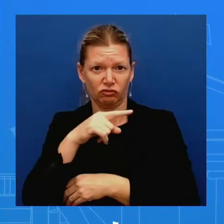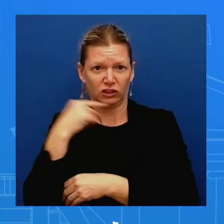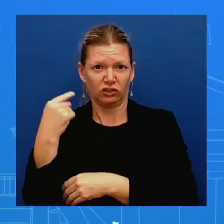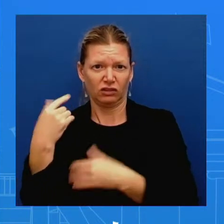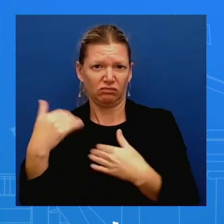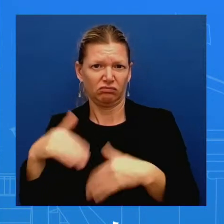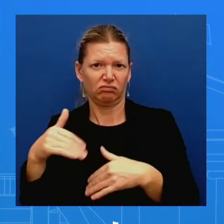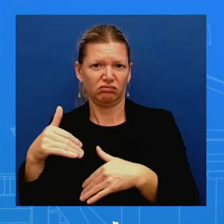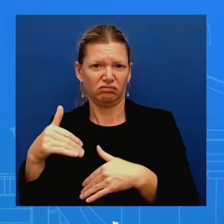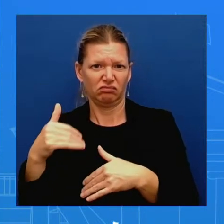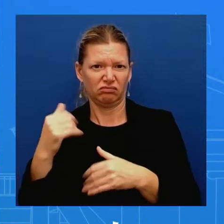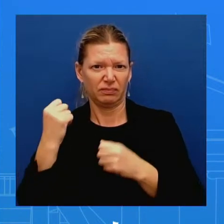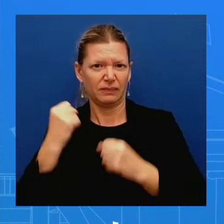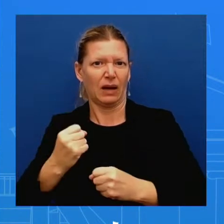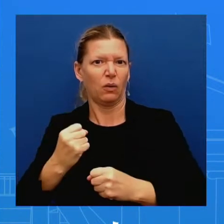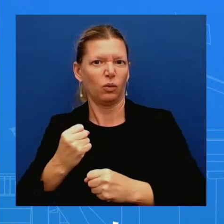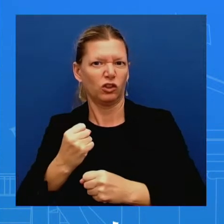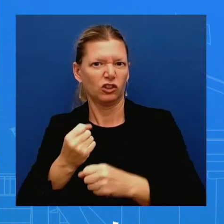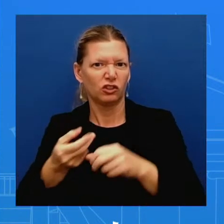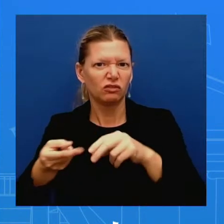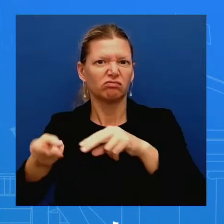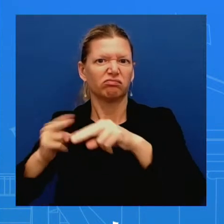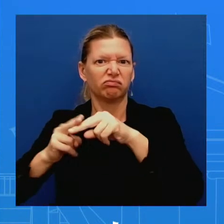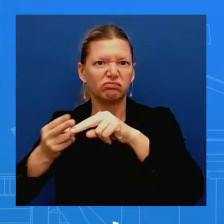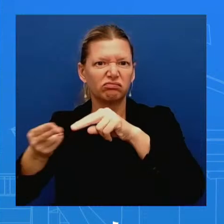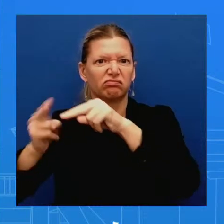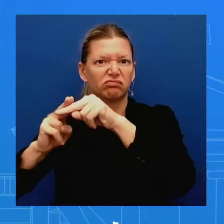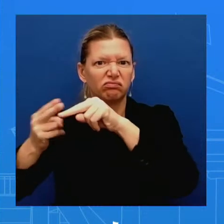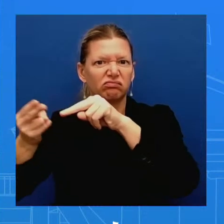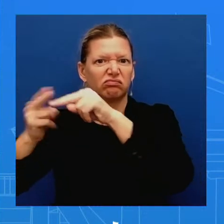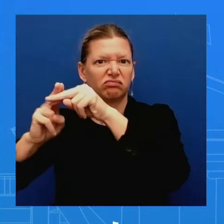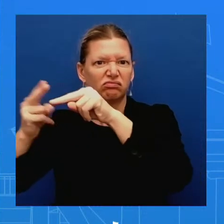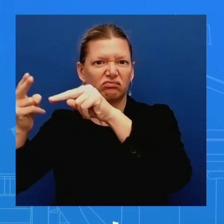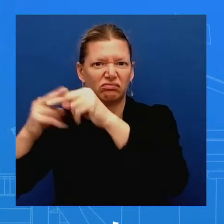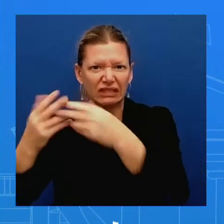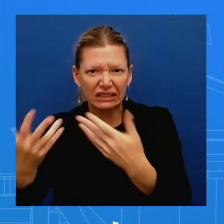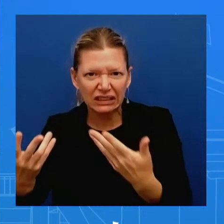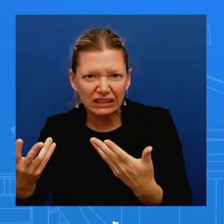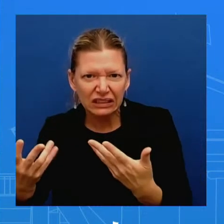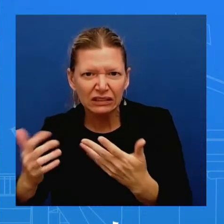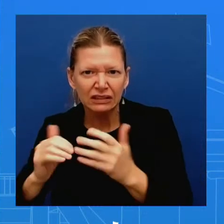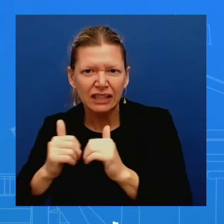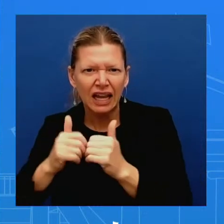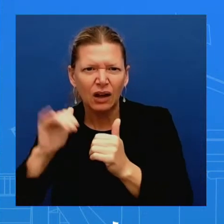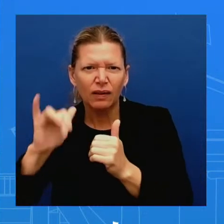How big an impact are these sanctions realistically likely to have? And is the U.S. considering more sanctions